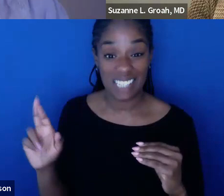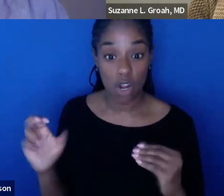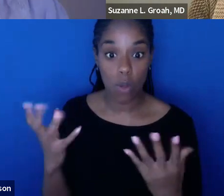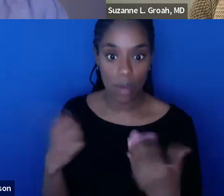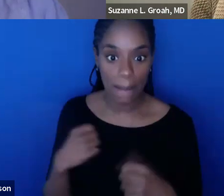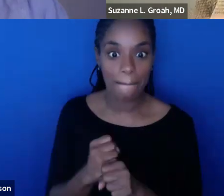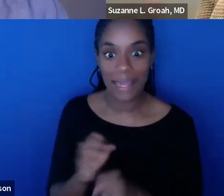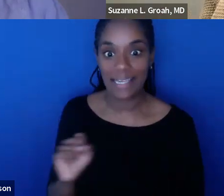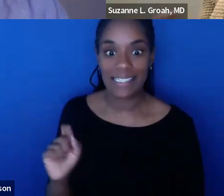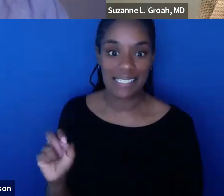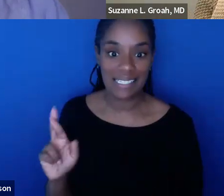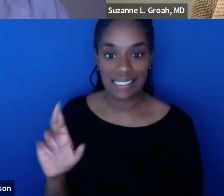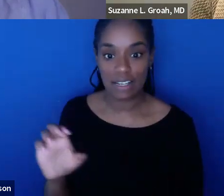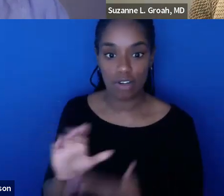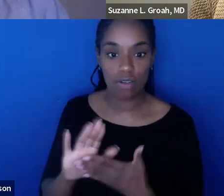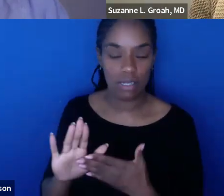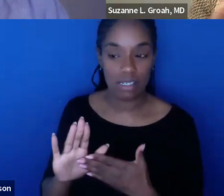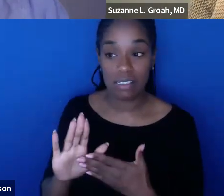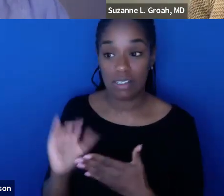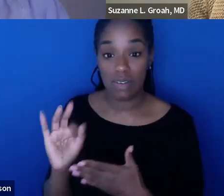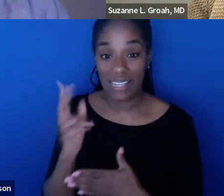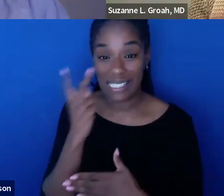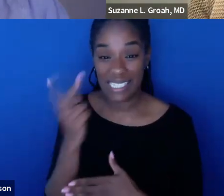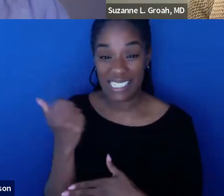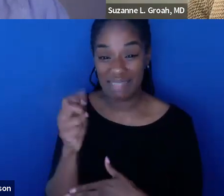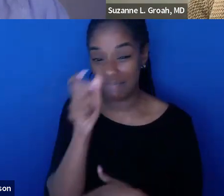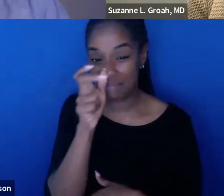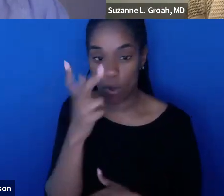We want to make it clean. So when we see bugs one way or another, we want to clean it up and make it clean.